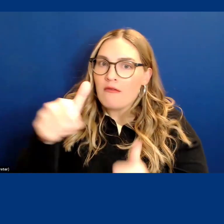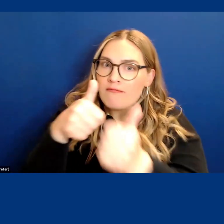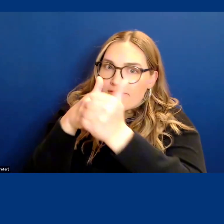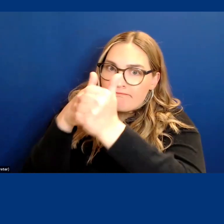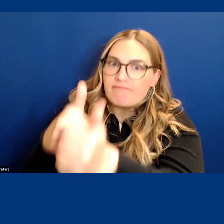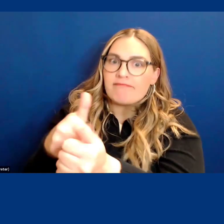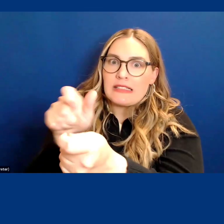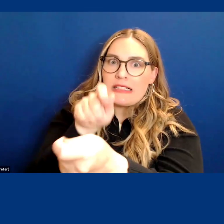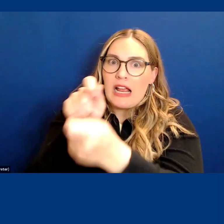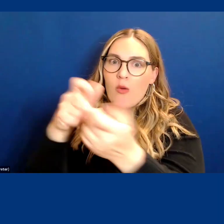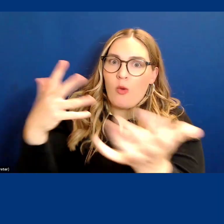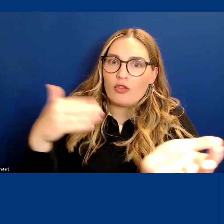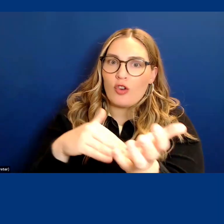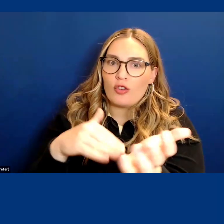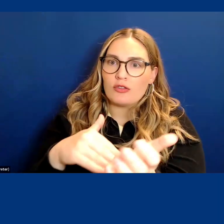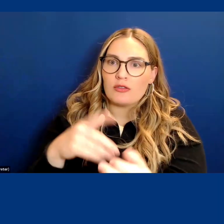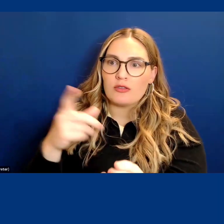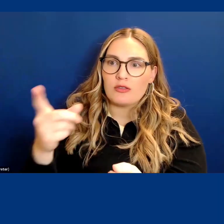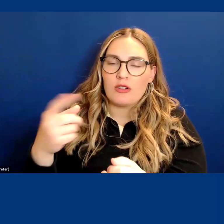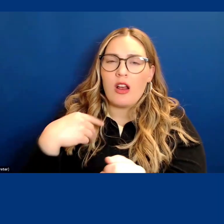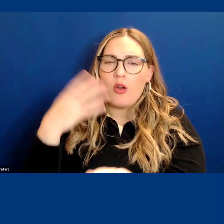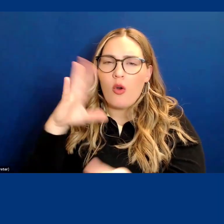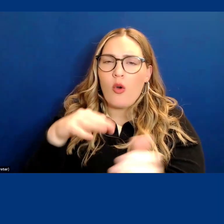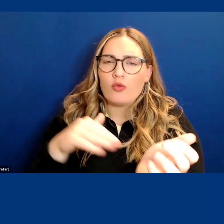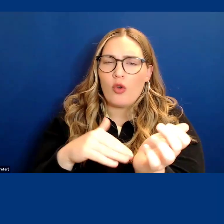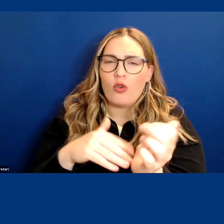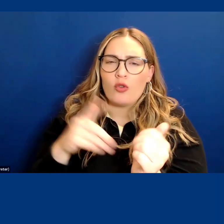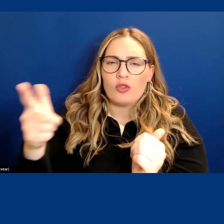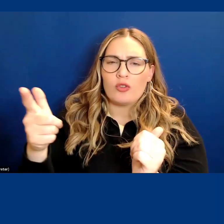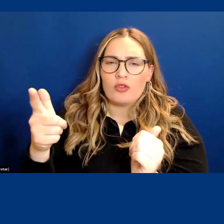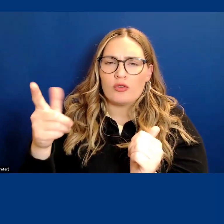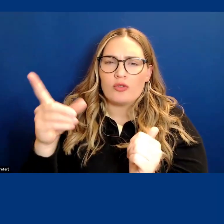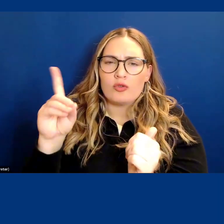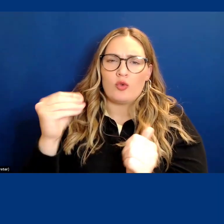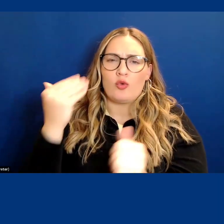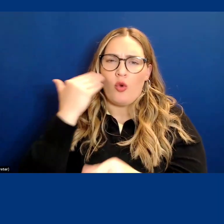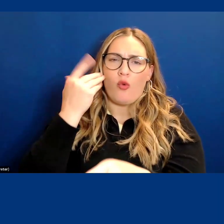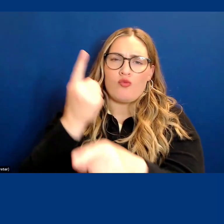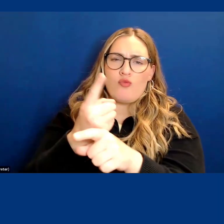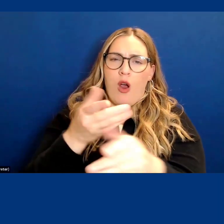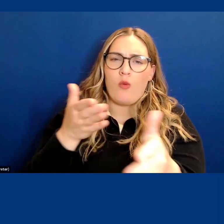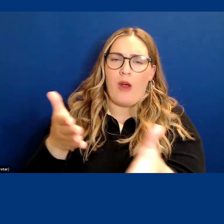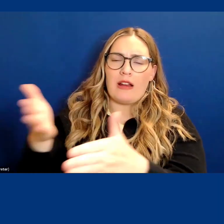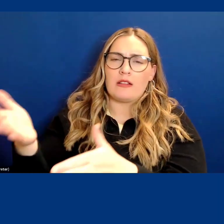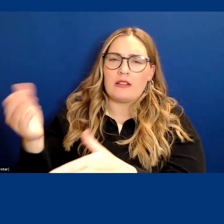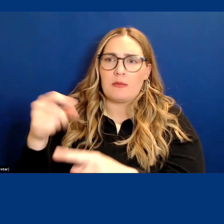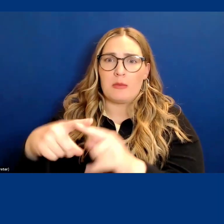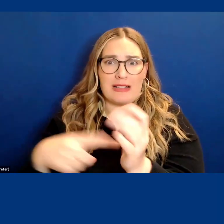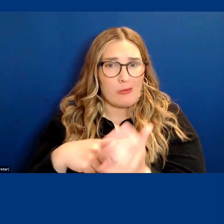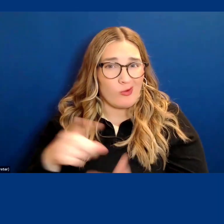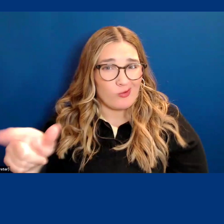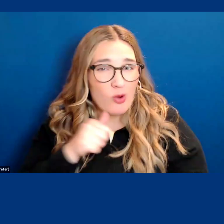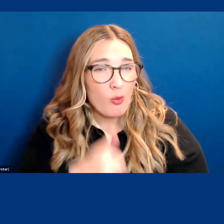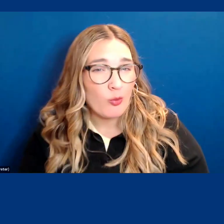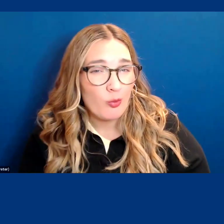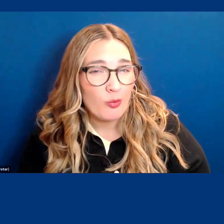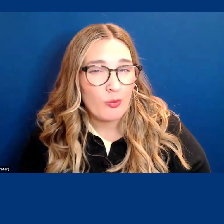make you do them. I know that the doctors know the right ways but sometimes they don't. Sometimes they